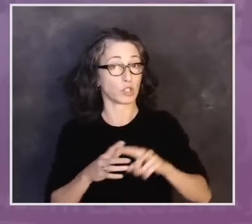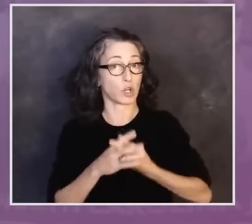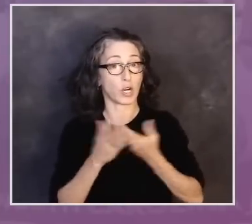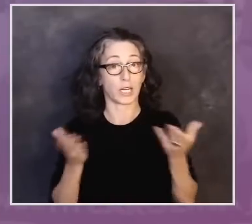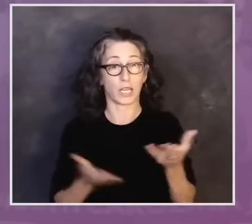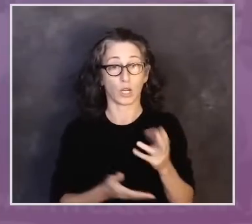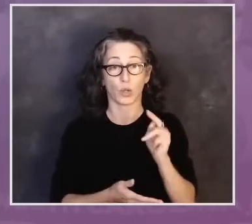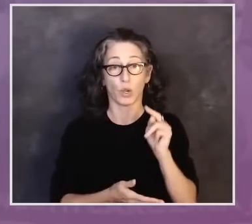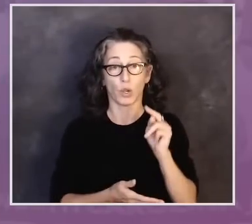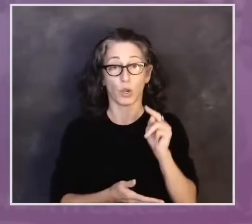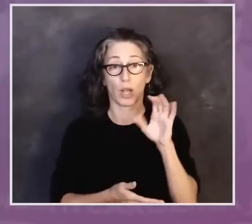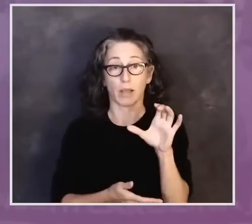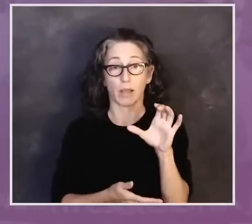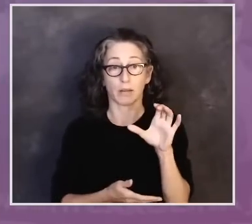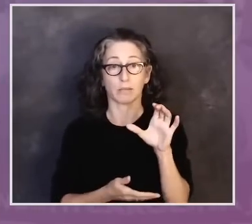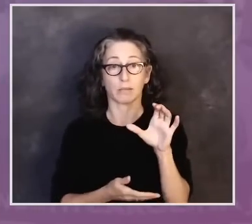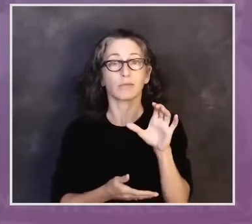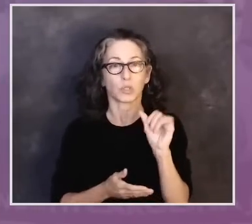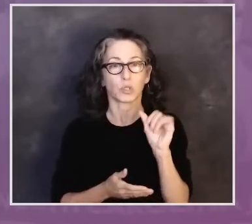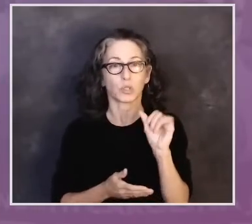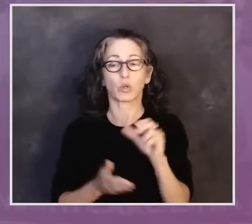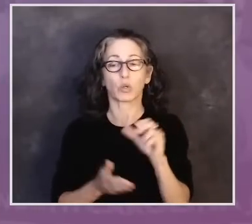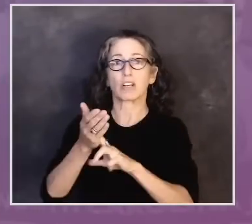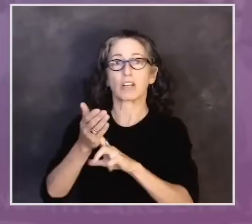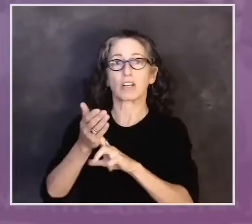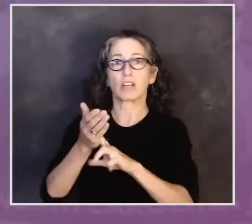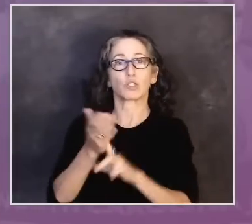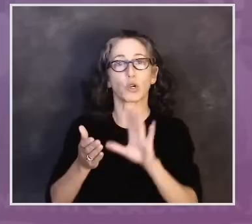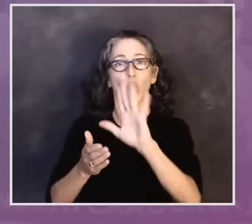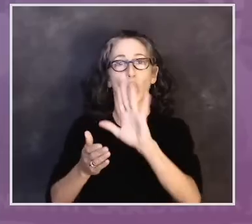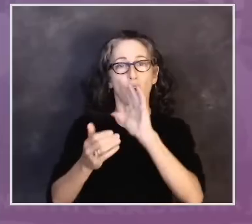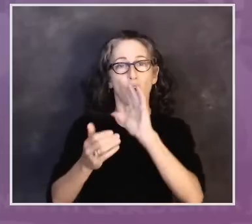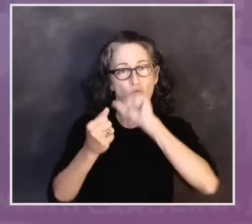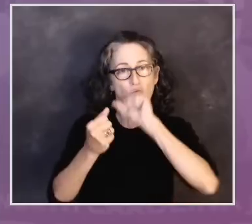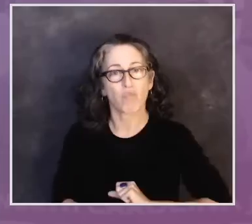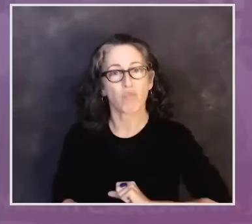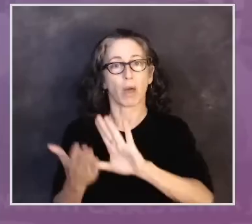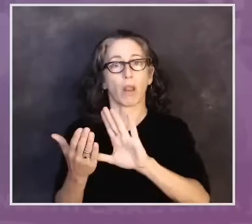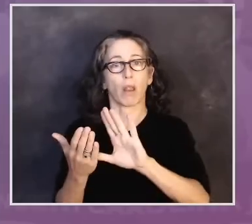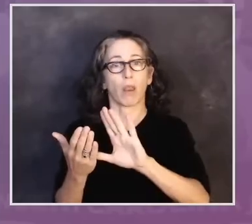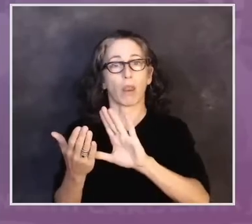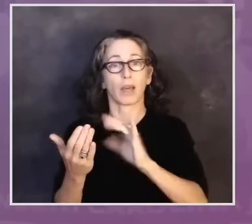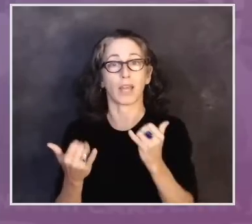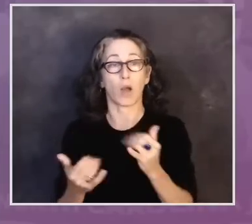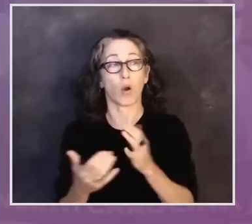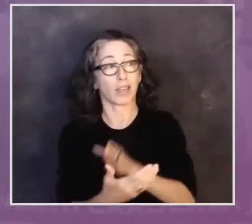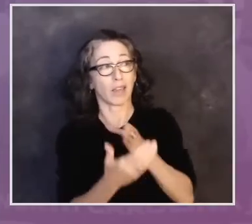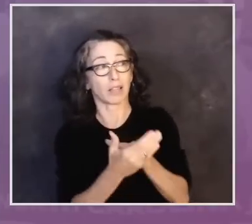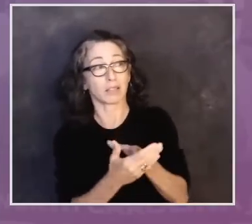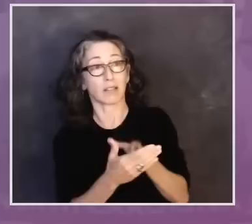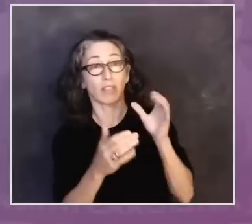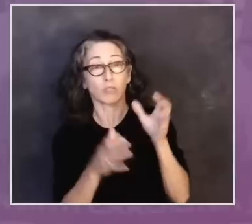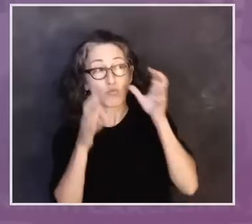WELL NOW IS YOUR CHANCE. EARLY VOTING HAS STARTED IN NORTH CAROLINA. YOU CAN REGISTER YOUR REBUTTAL